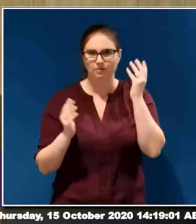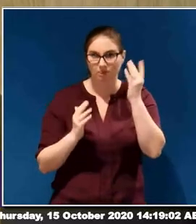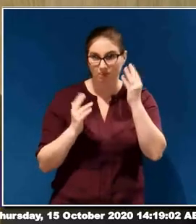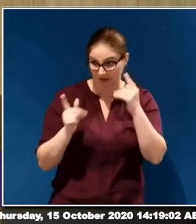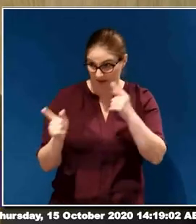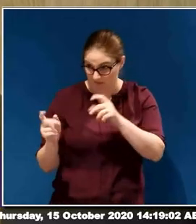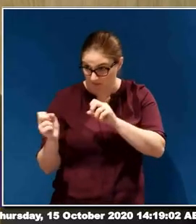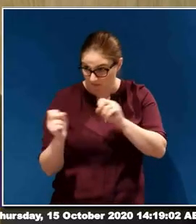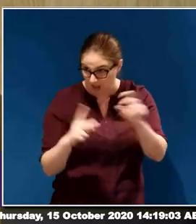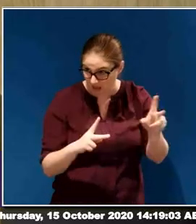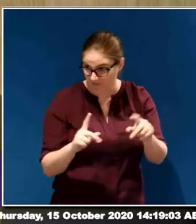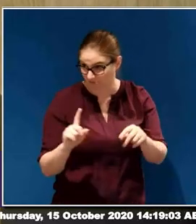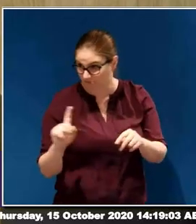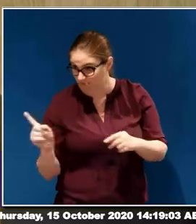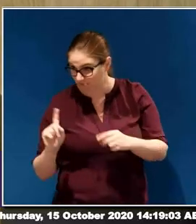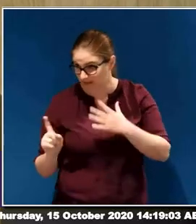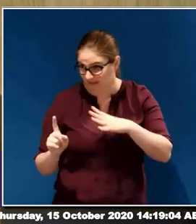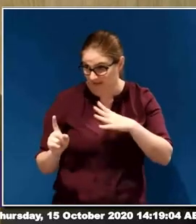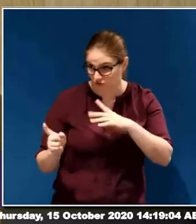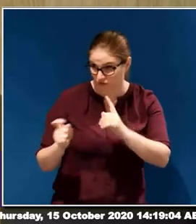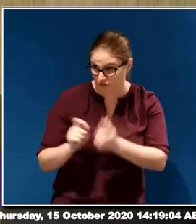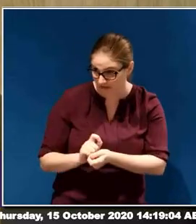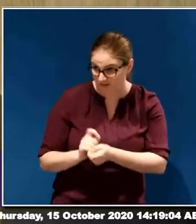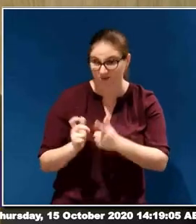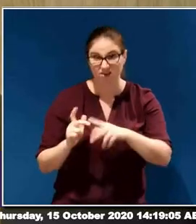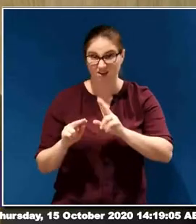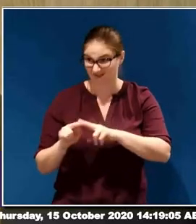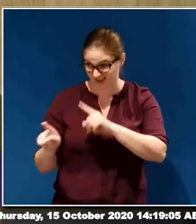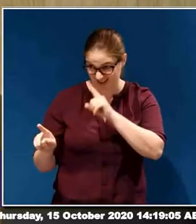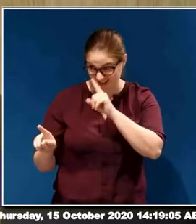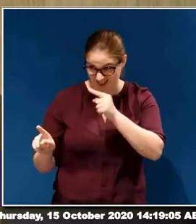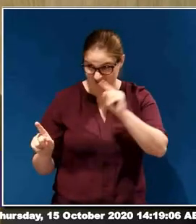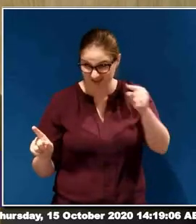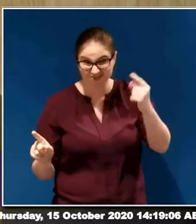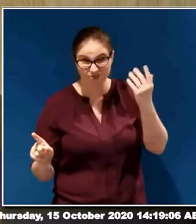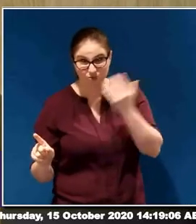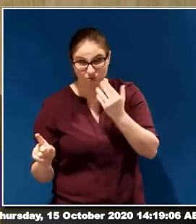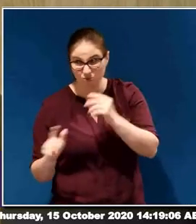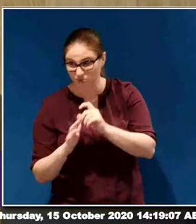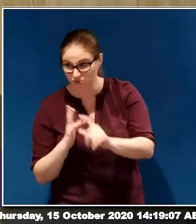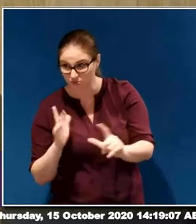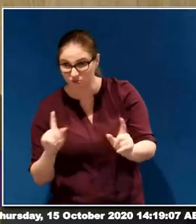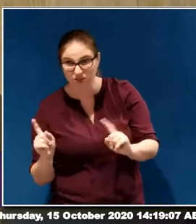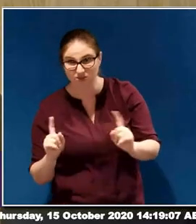If you can't go back to that school, what would we do and outline their options and meet with them again.